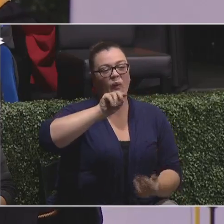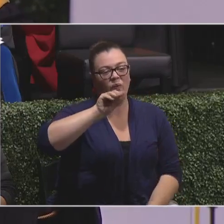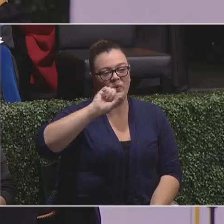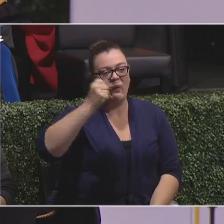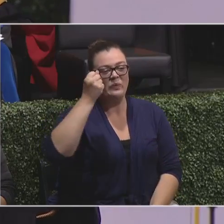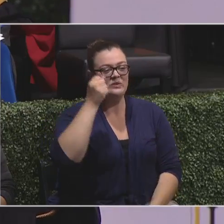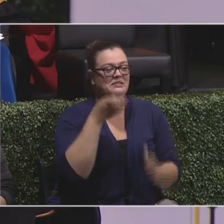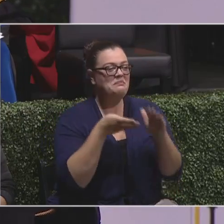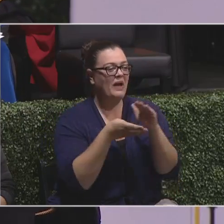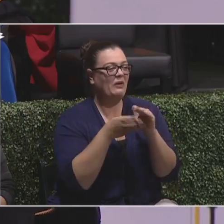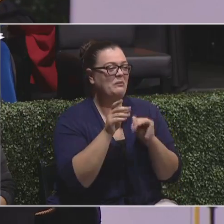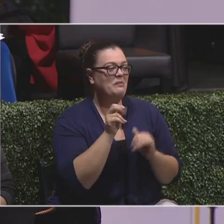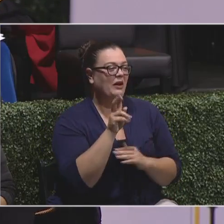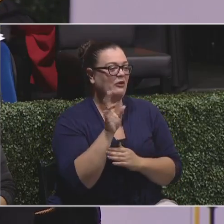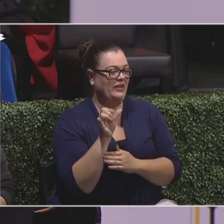THE FOUNDERS AND OWNERS OF GAVINA COFFEE.